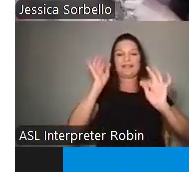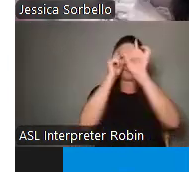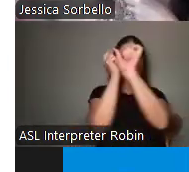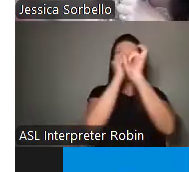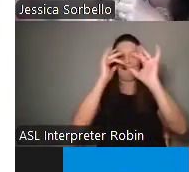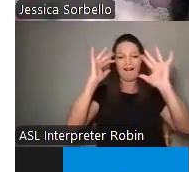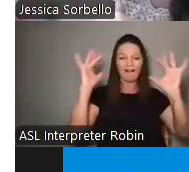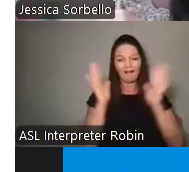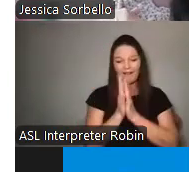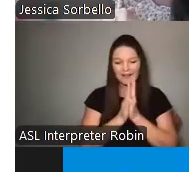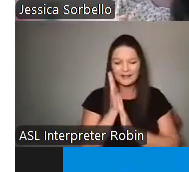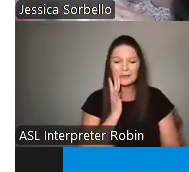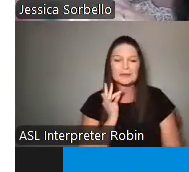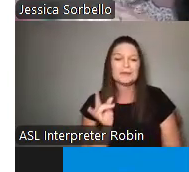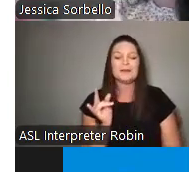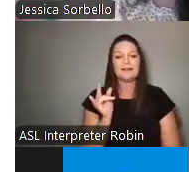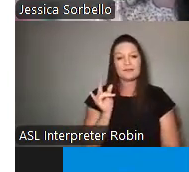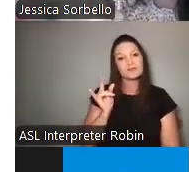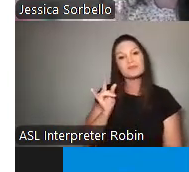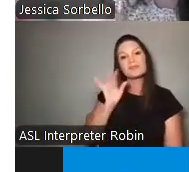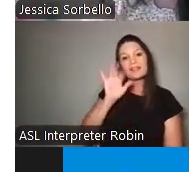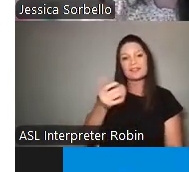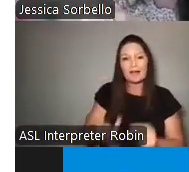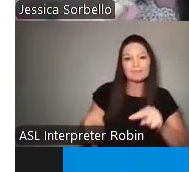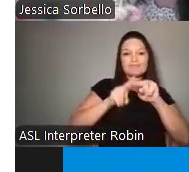to a 94. Then we look at the best day where we get